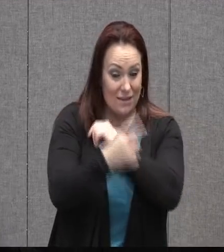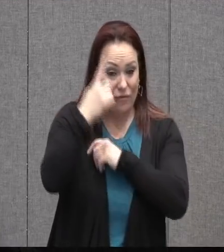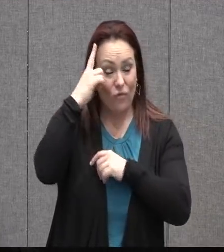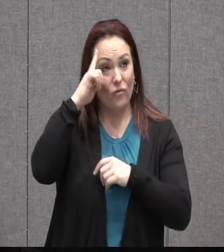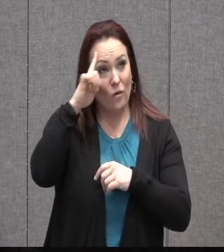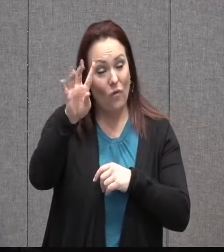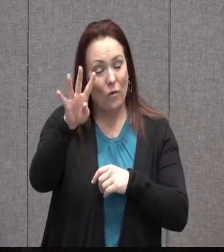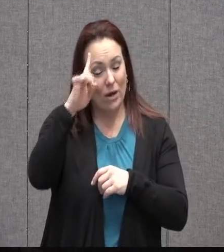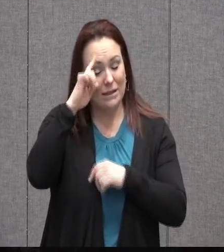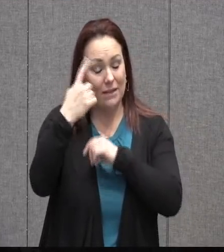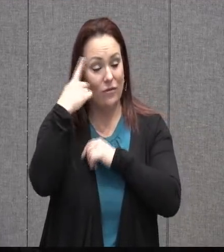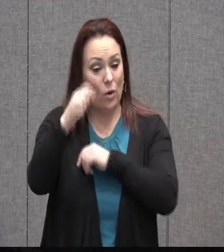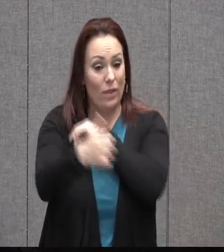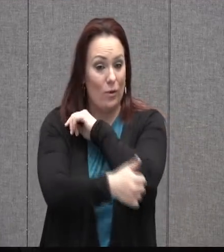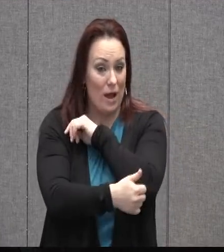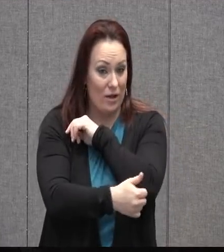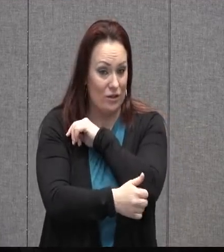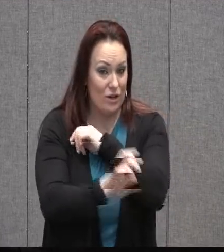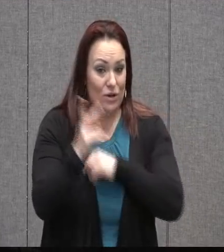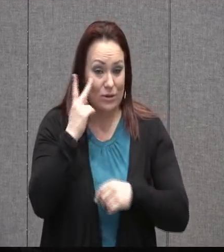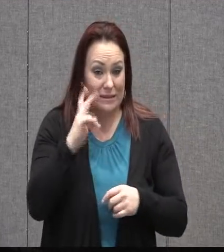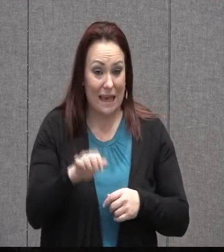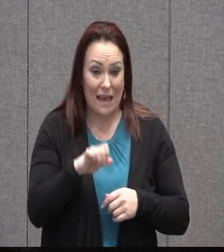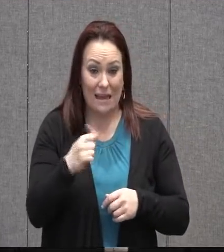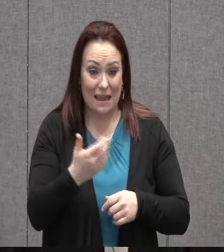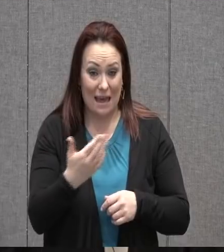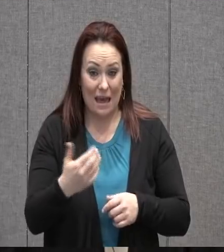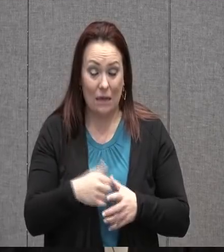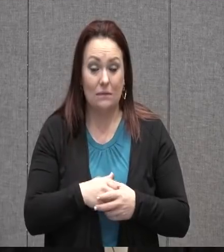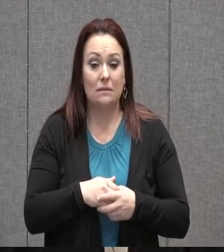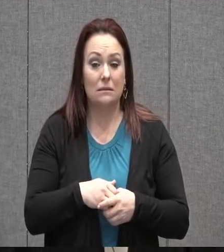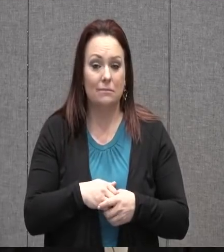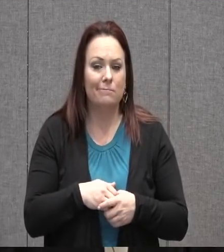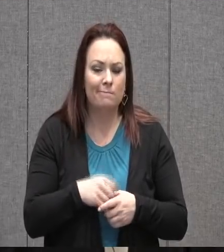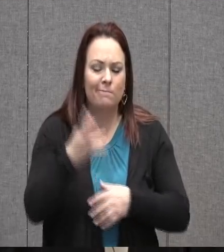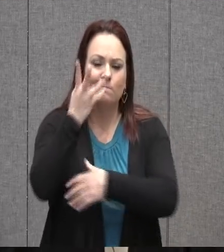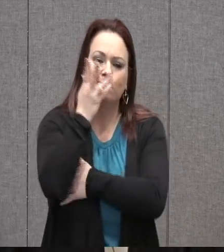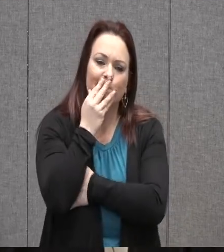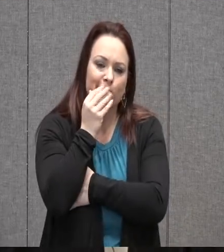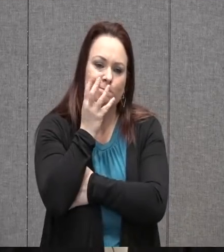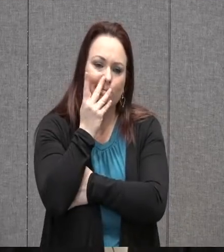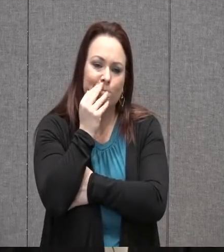Do you see anything else, Miss Rachel? What do I wanna buy?